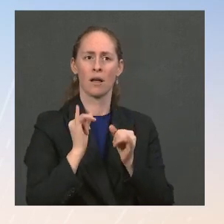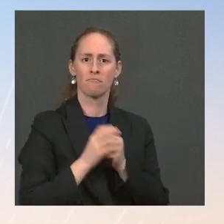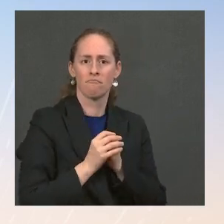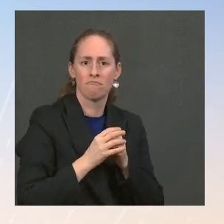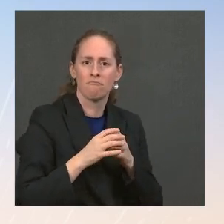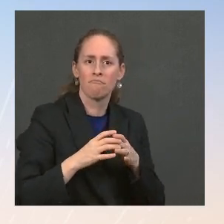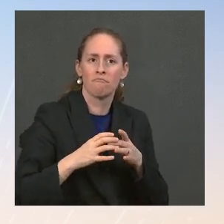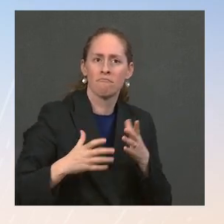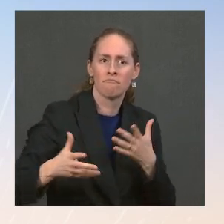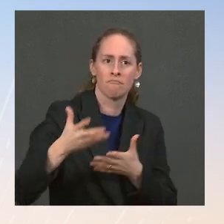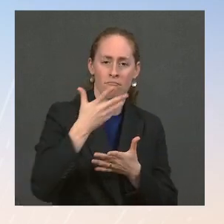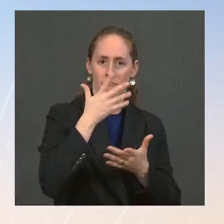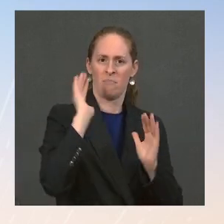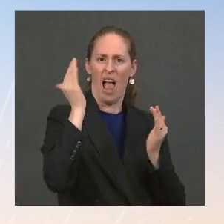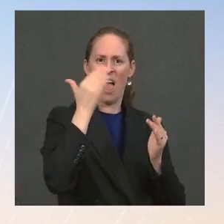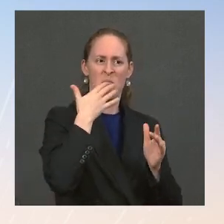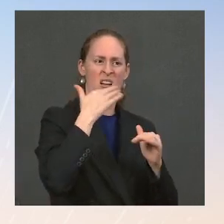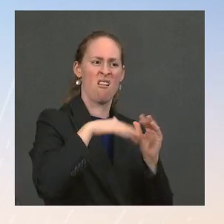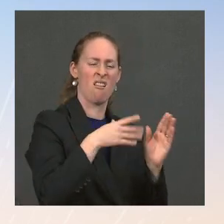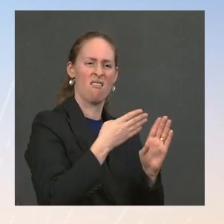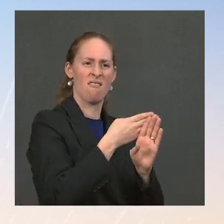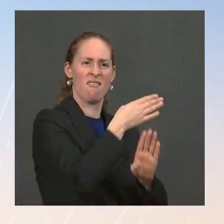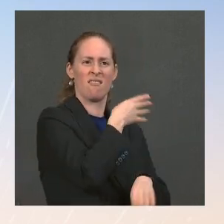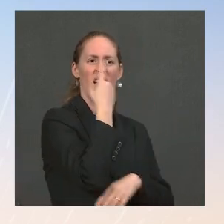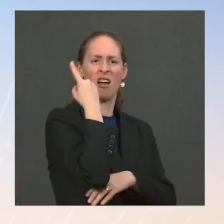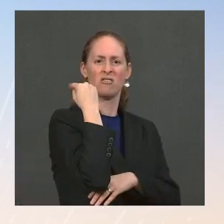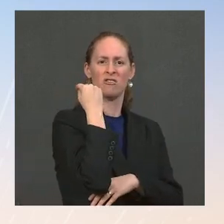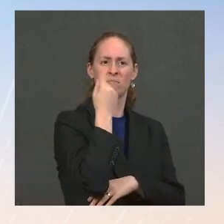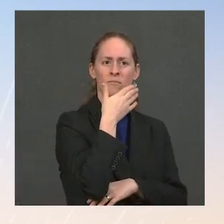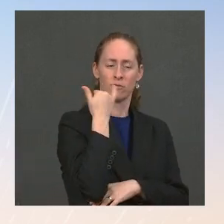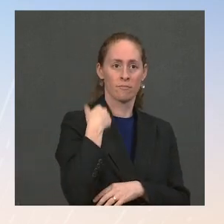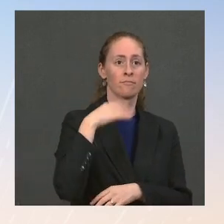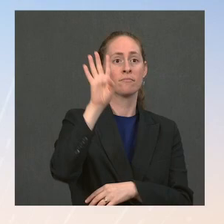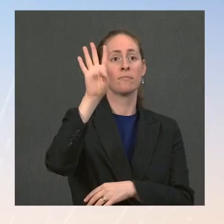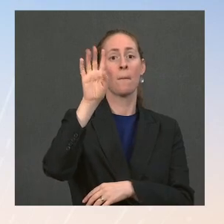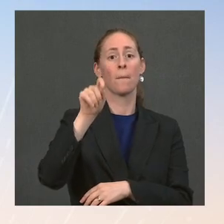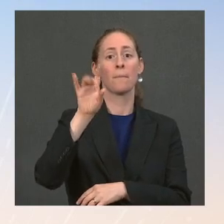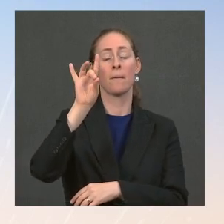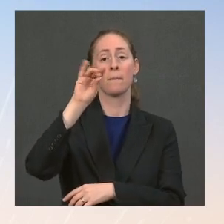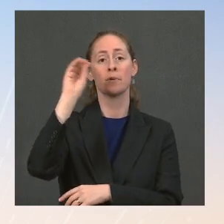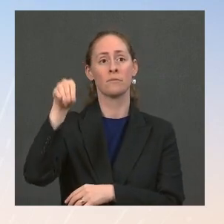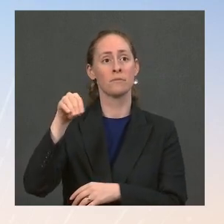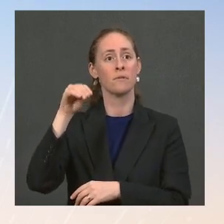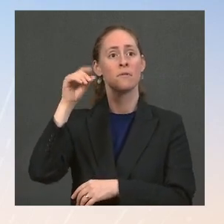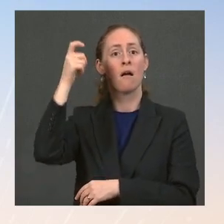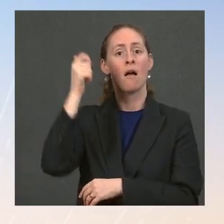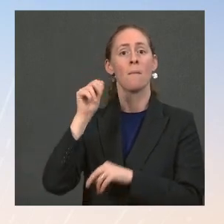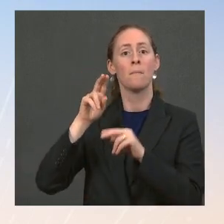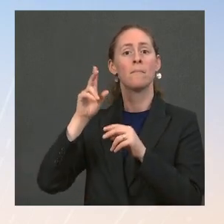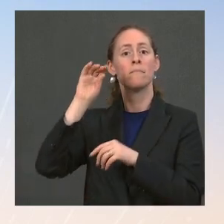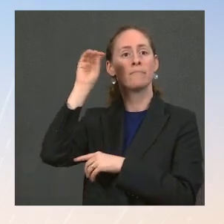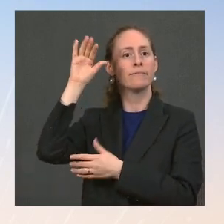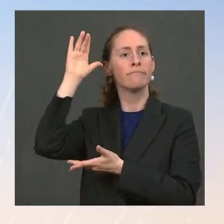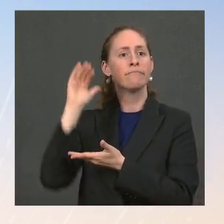The 4.8 percent unemployment rate is down from 6.3 percent in January. Unemployment claims are down 60 percent